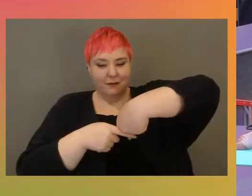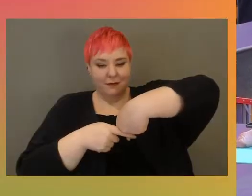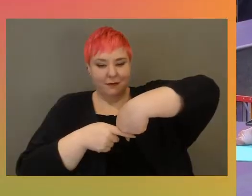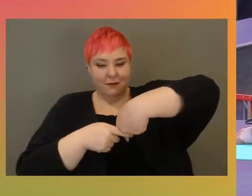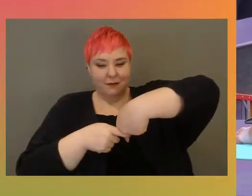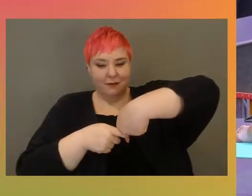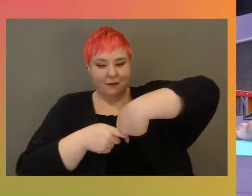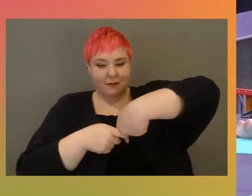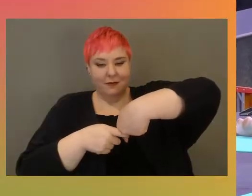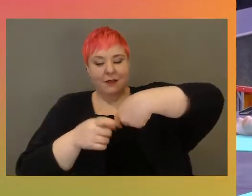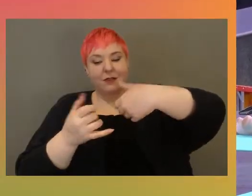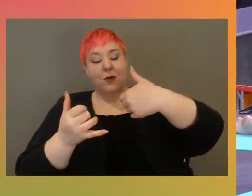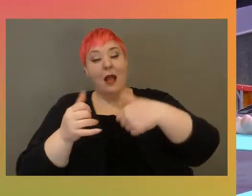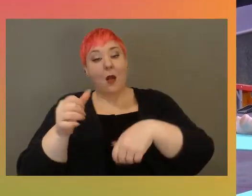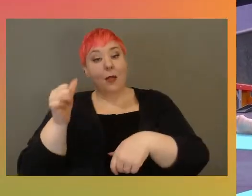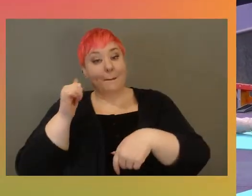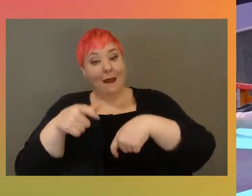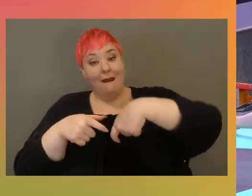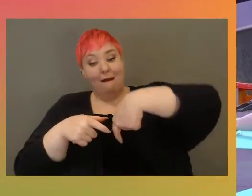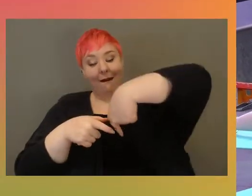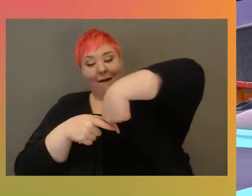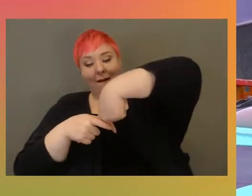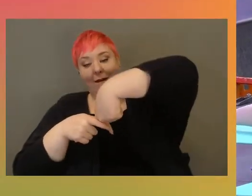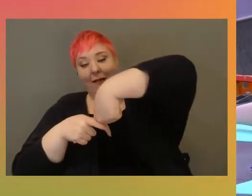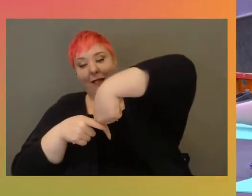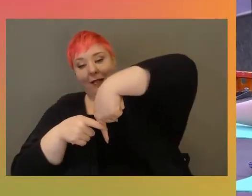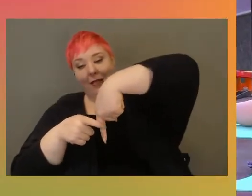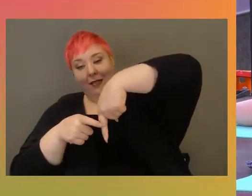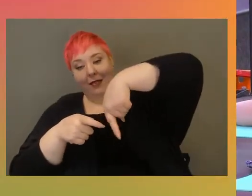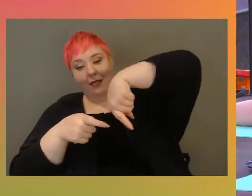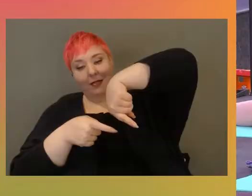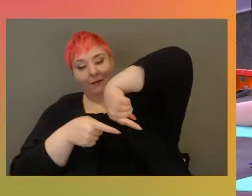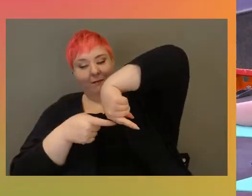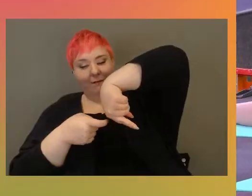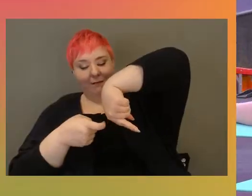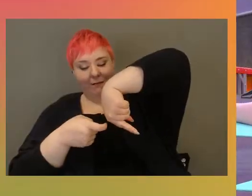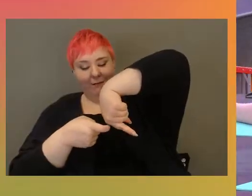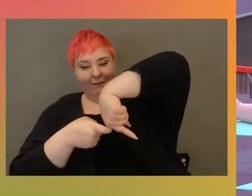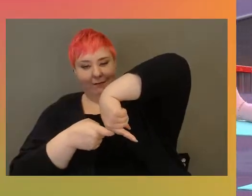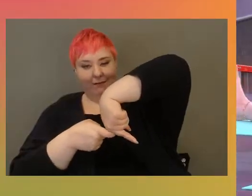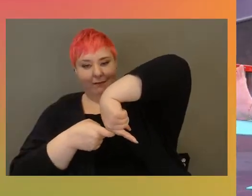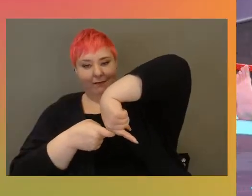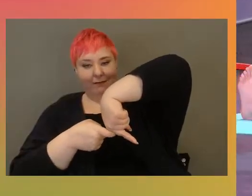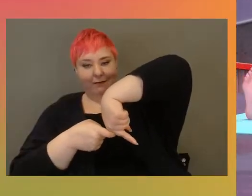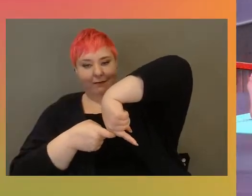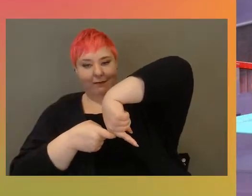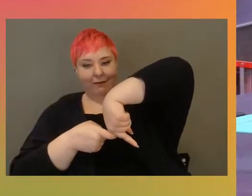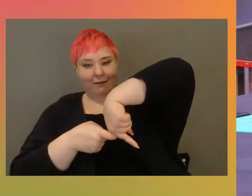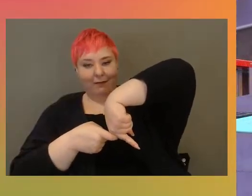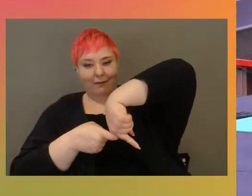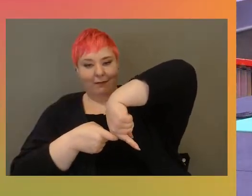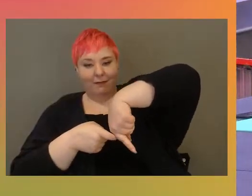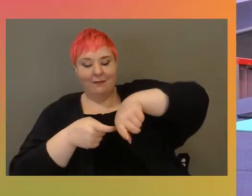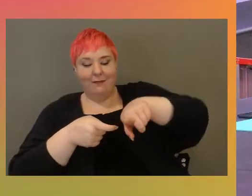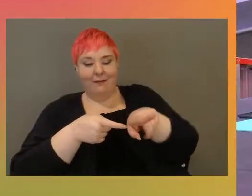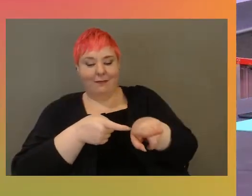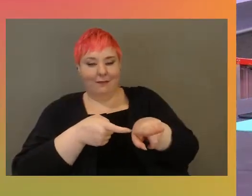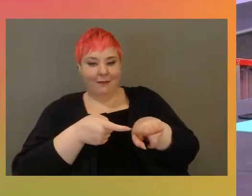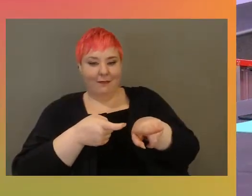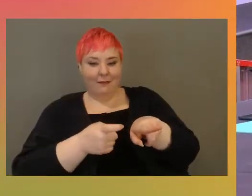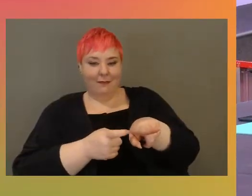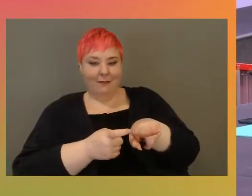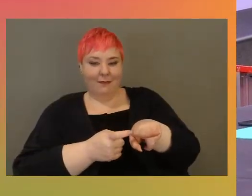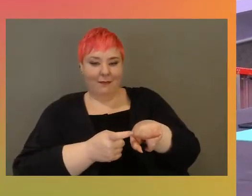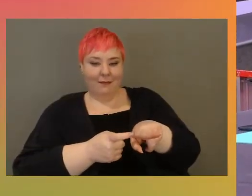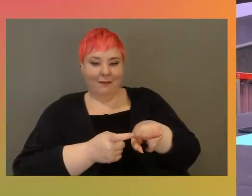POSE. NOW, TURN THE BACK LEG OUT